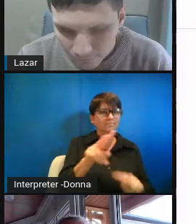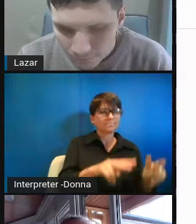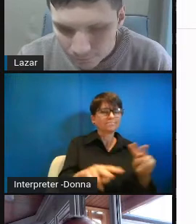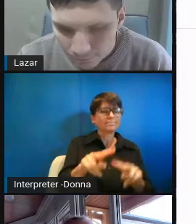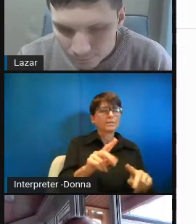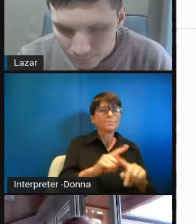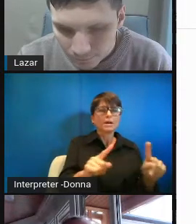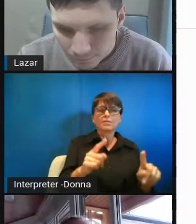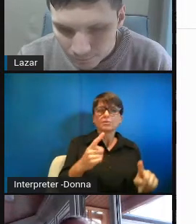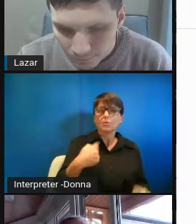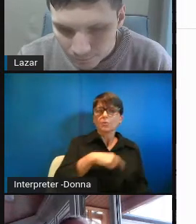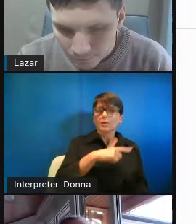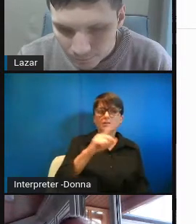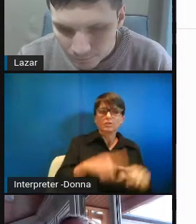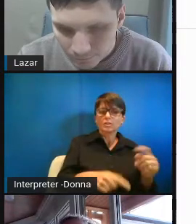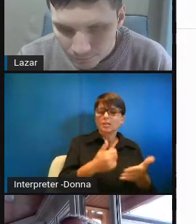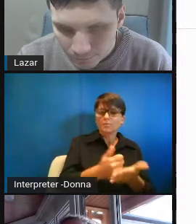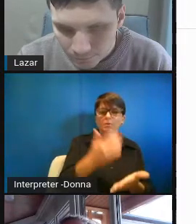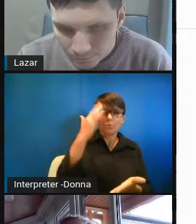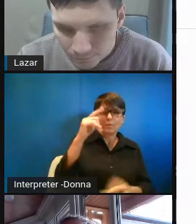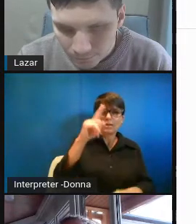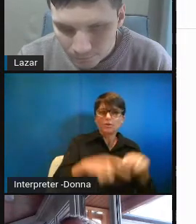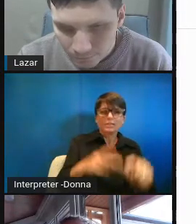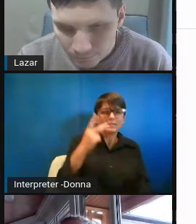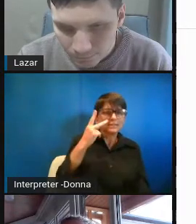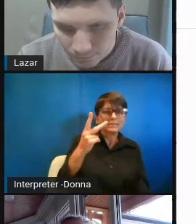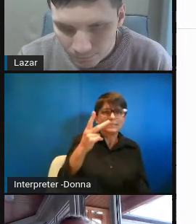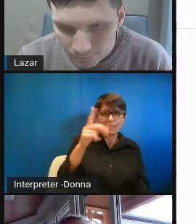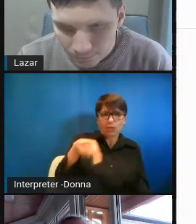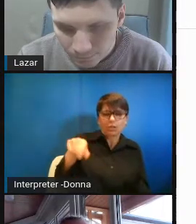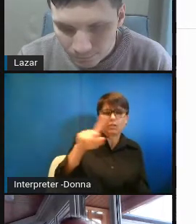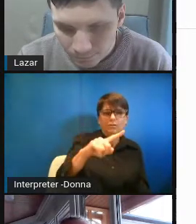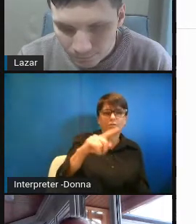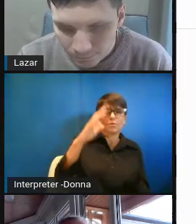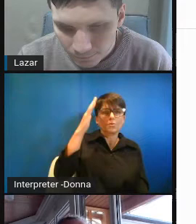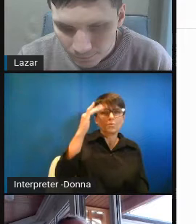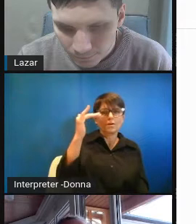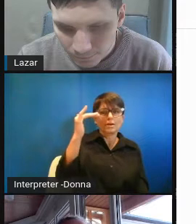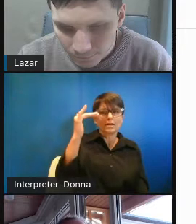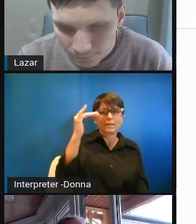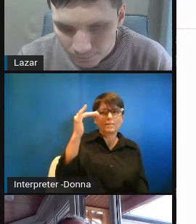where you were because the focus state was not visible to us.